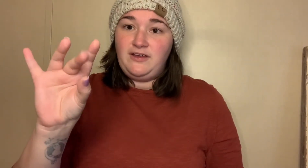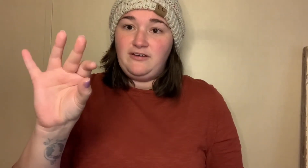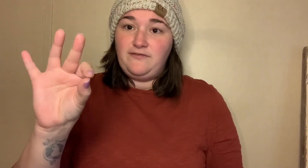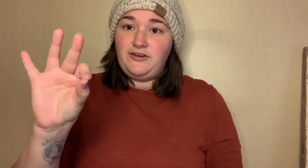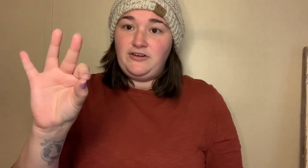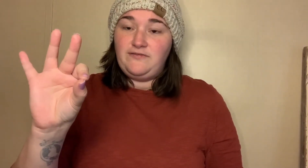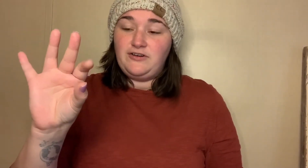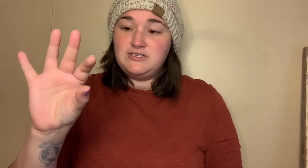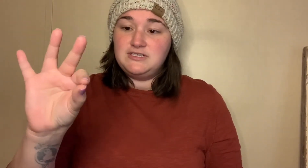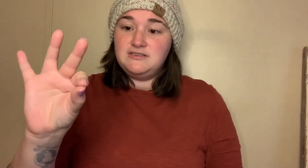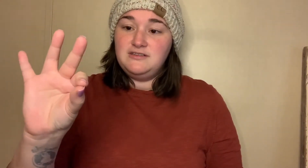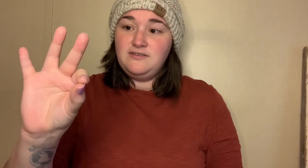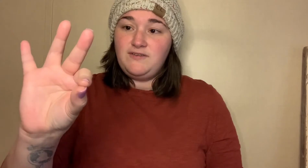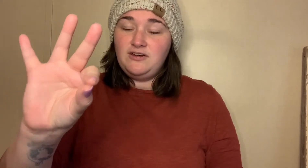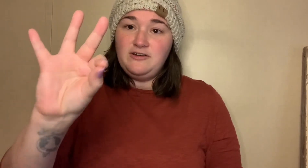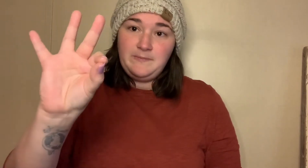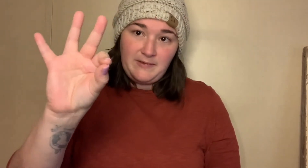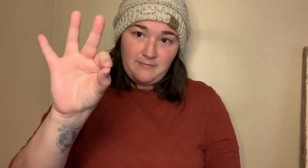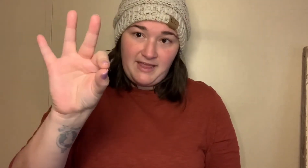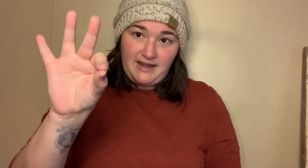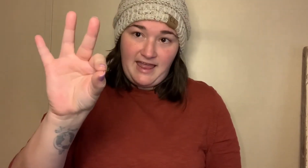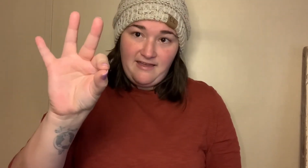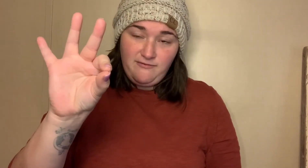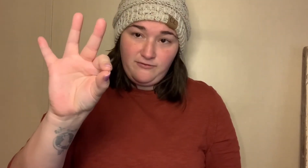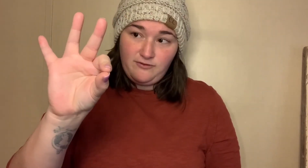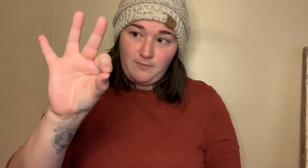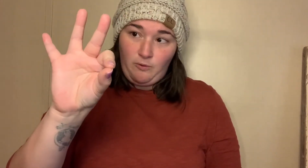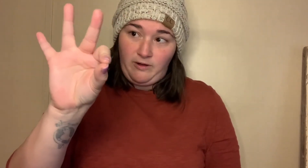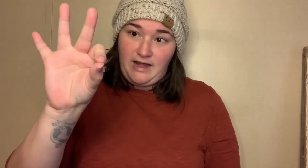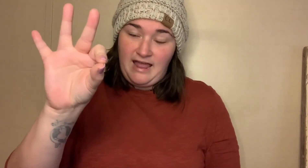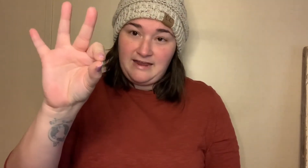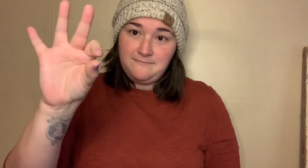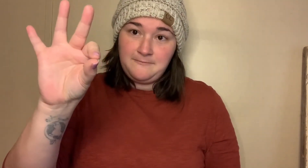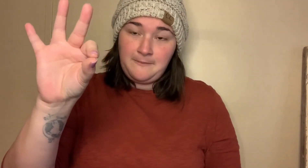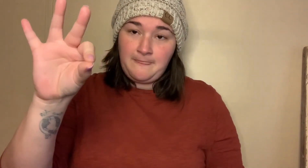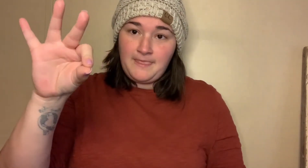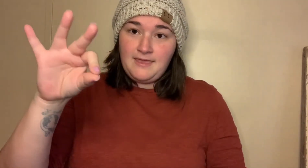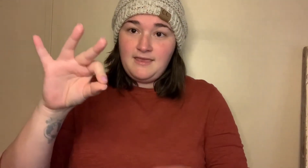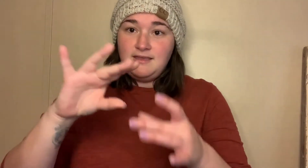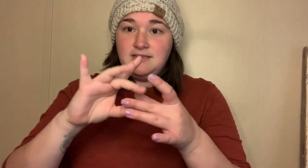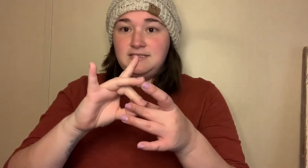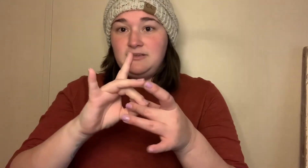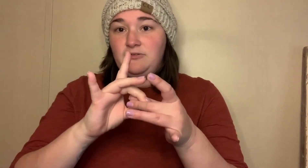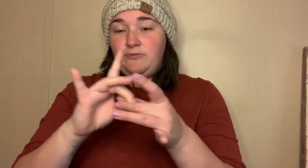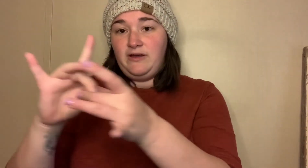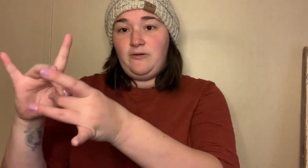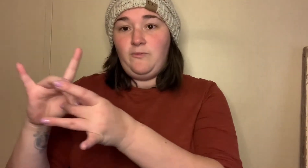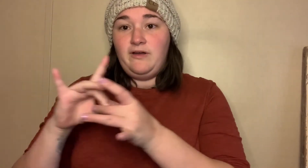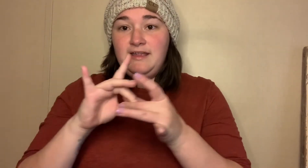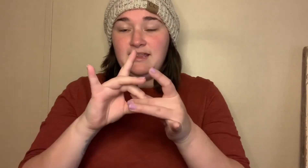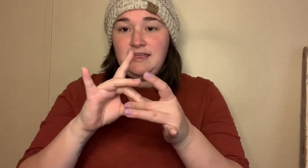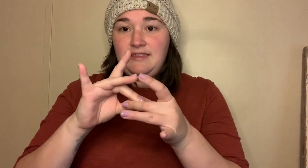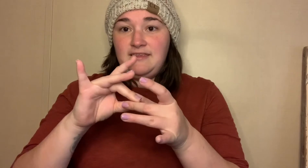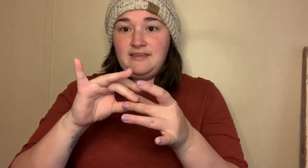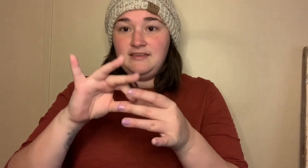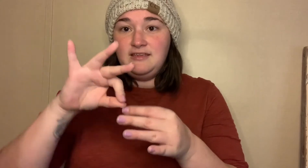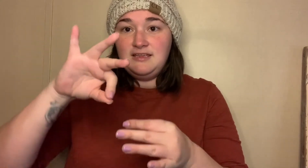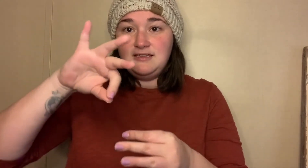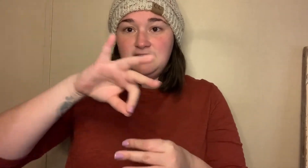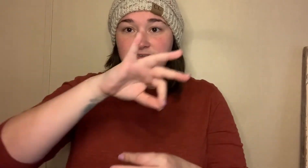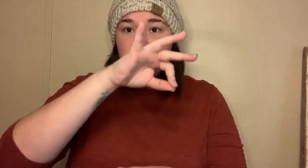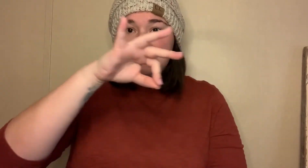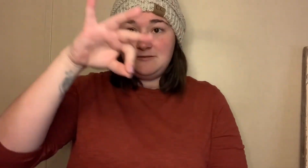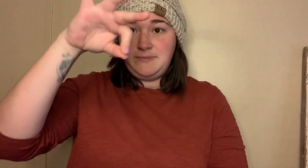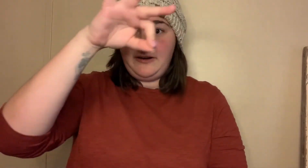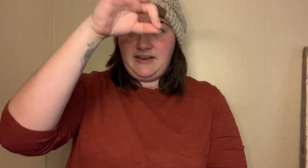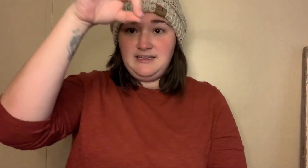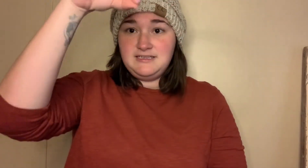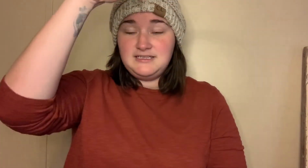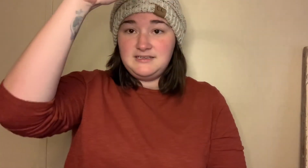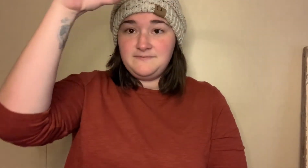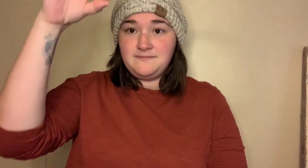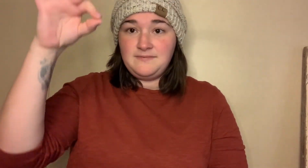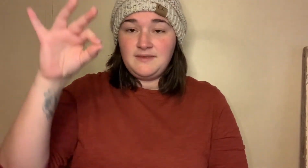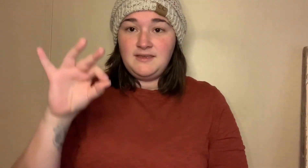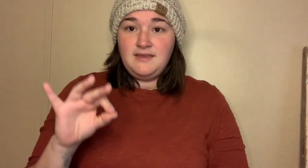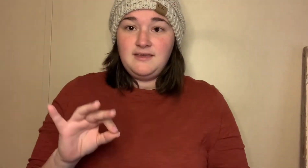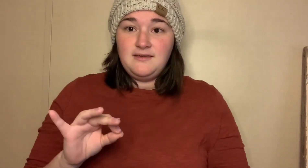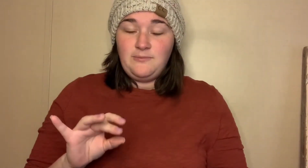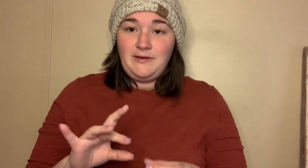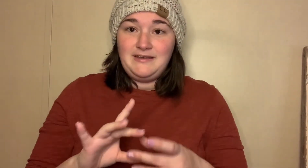finger for your first finger and make an f or a nine so we are one in the spirit but